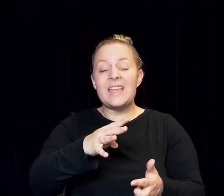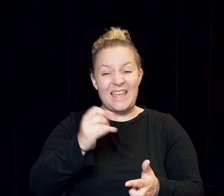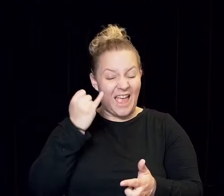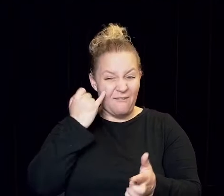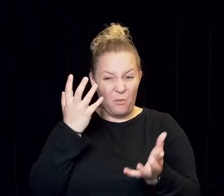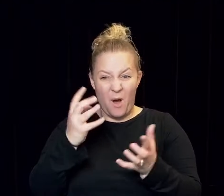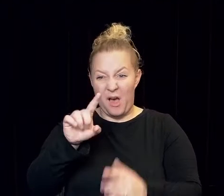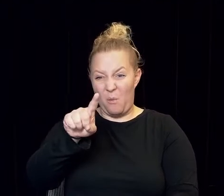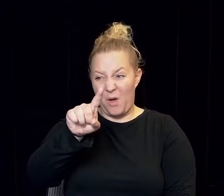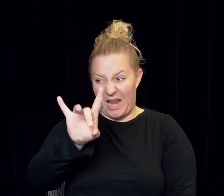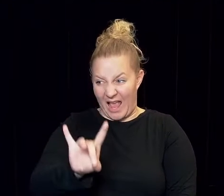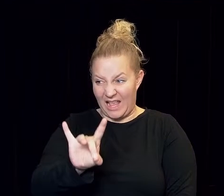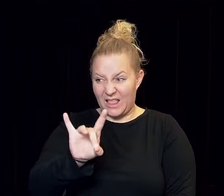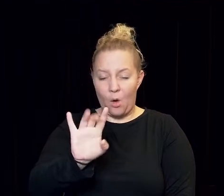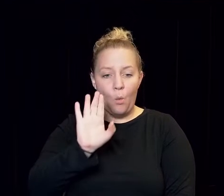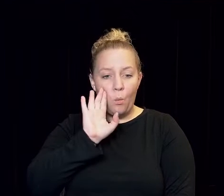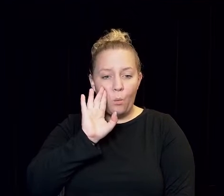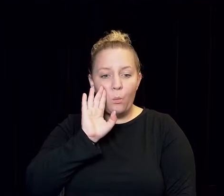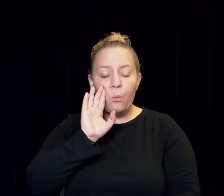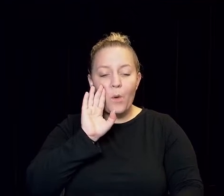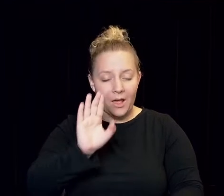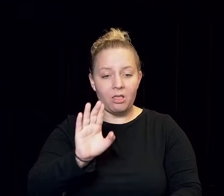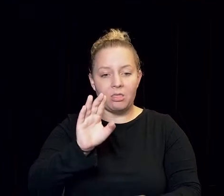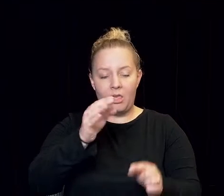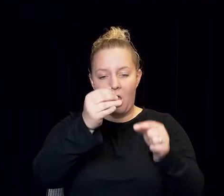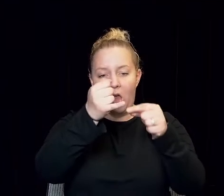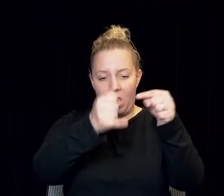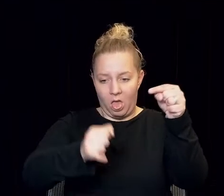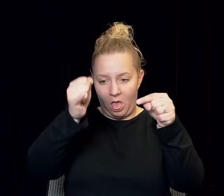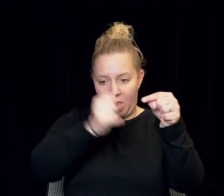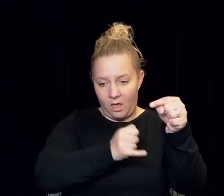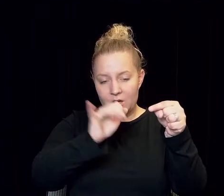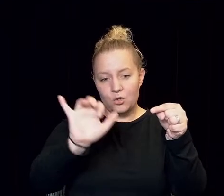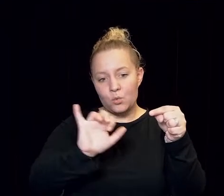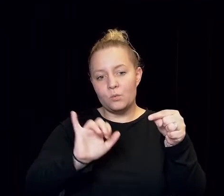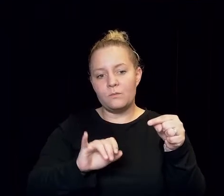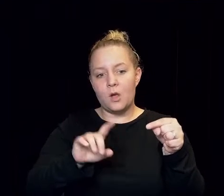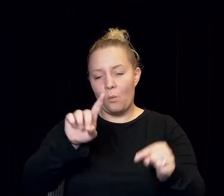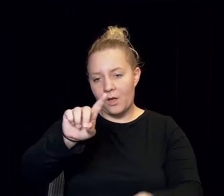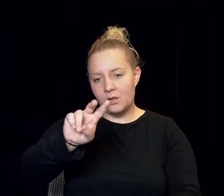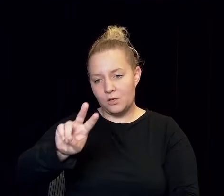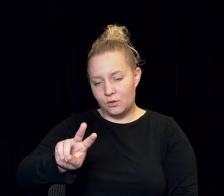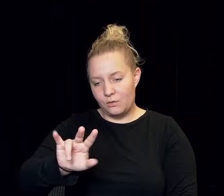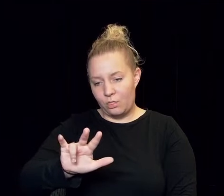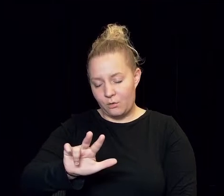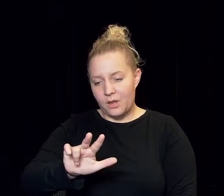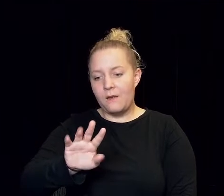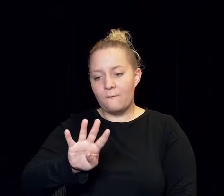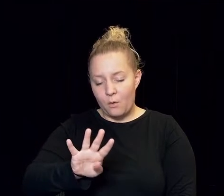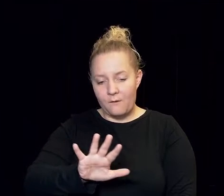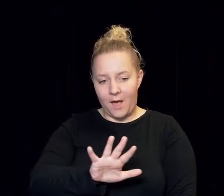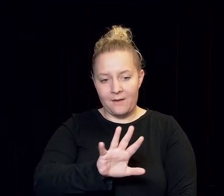So, now I have 1, 2, 3, 4, 5, 6, 7, and 8 pieces here on this cake.